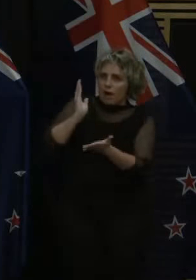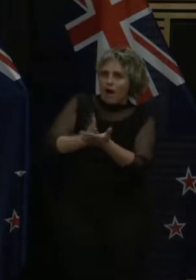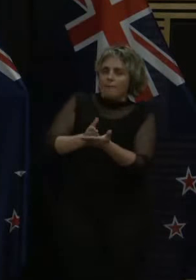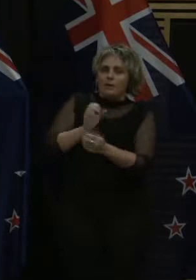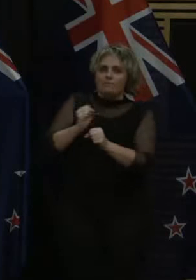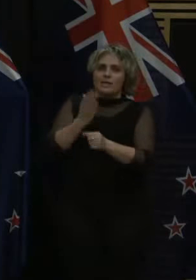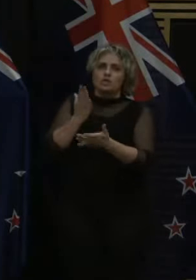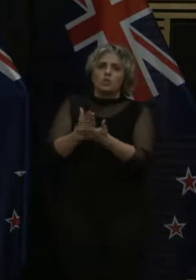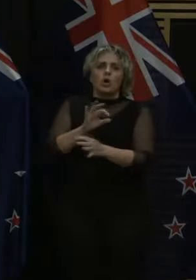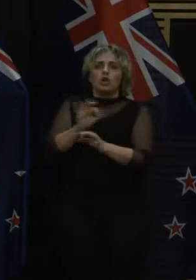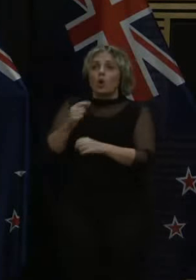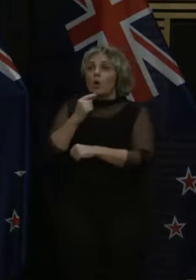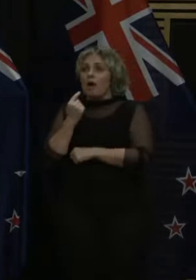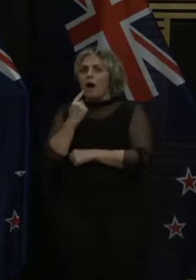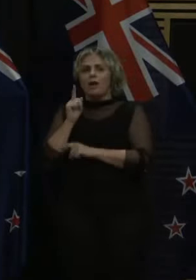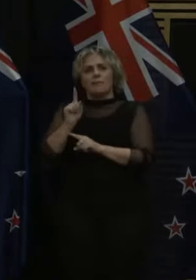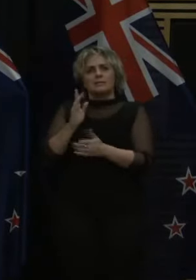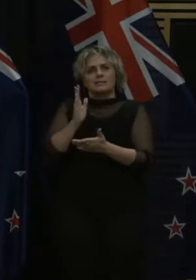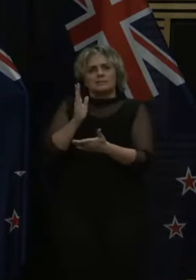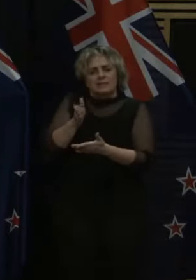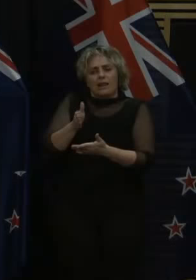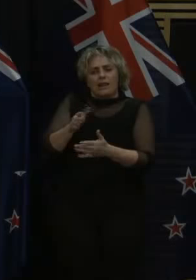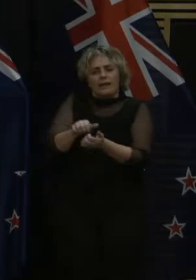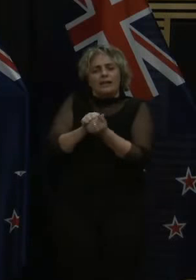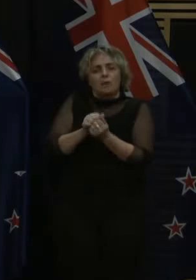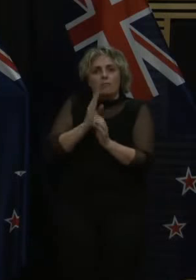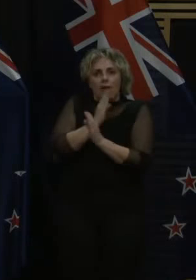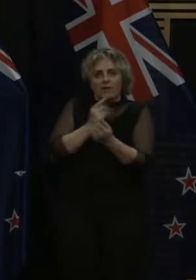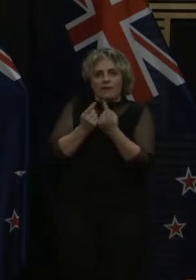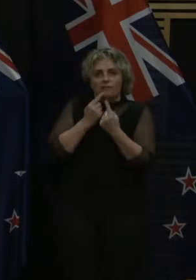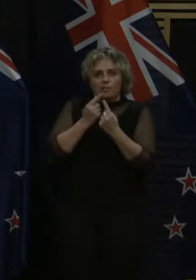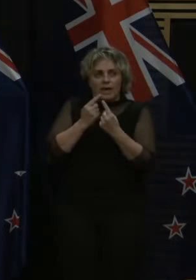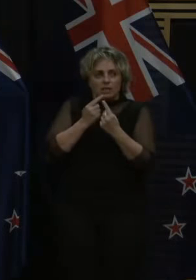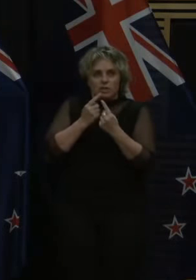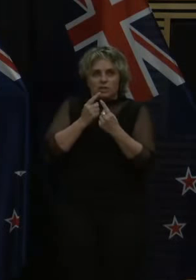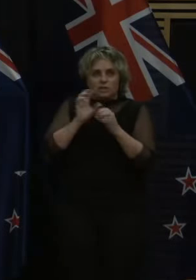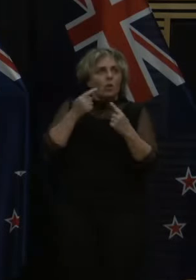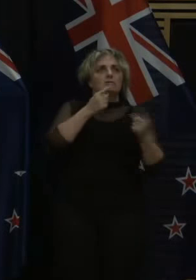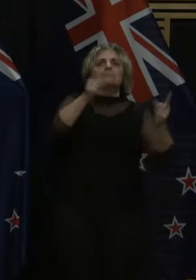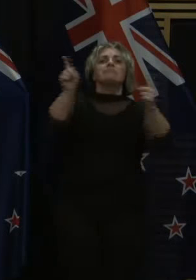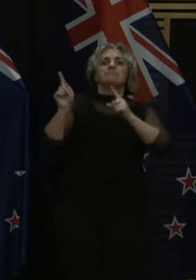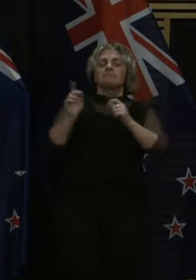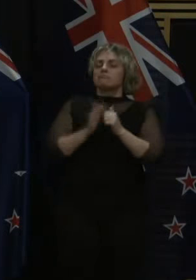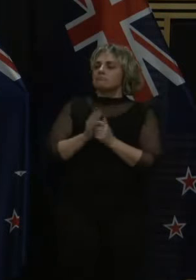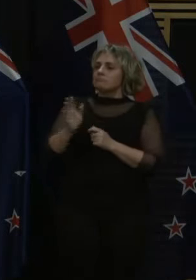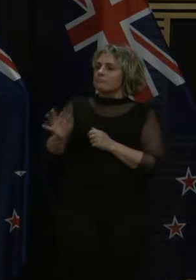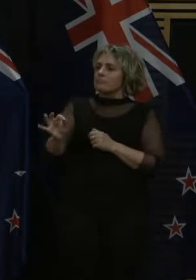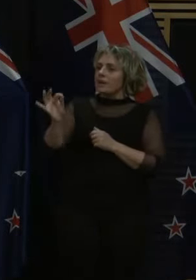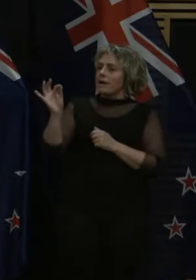first to do it.